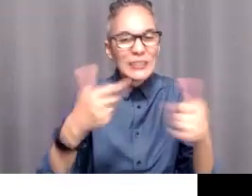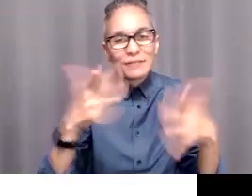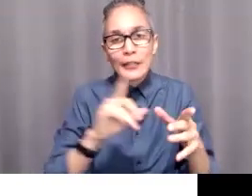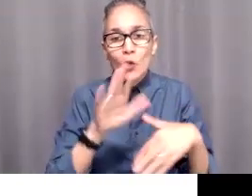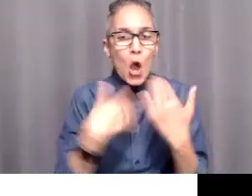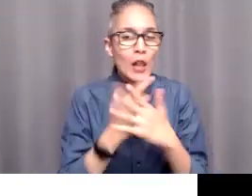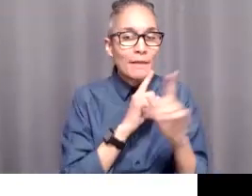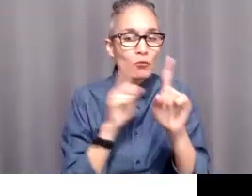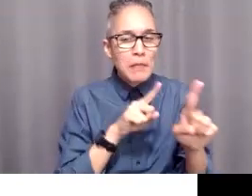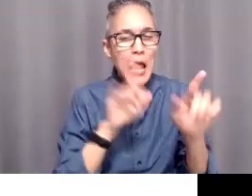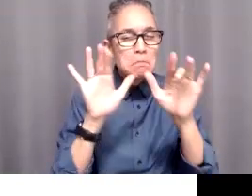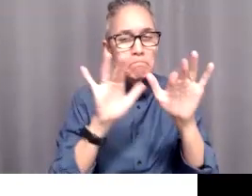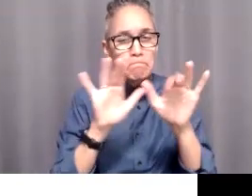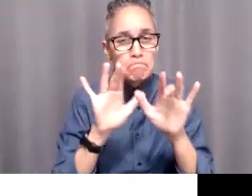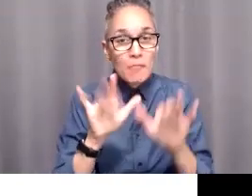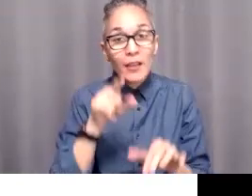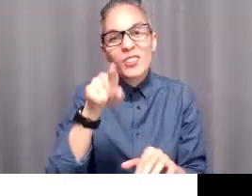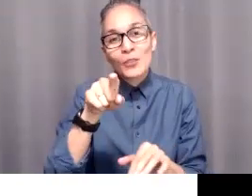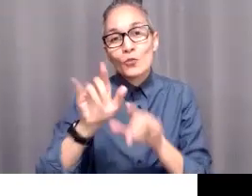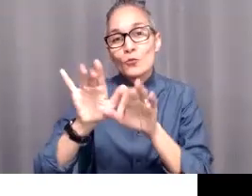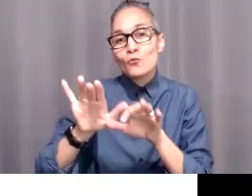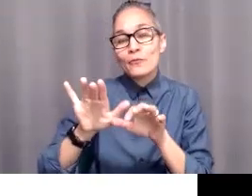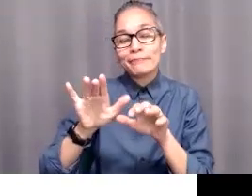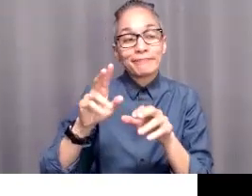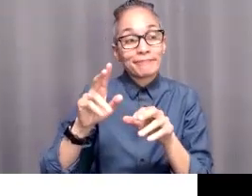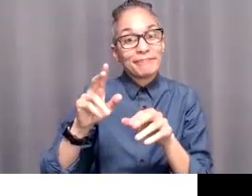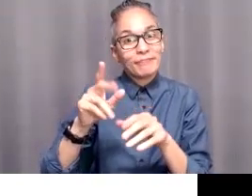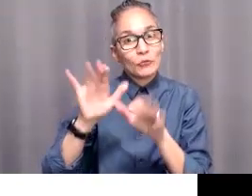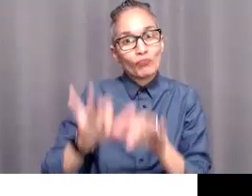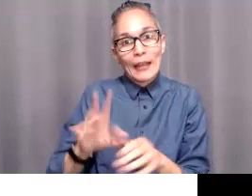and graded, you could make a post, make another post in the discussion